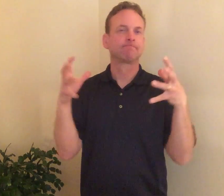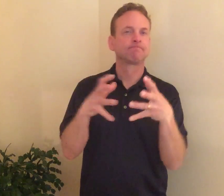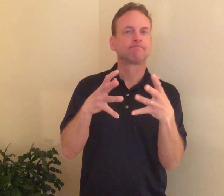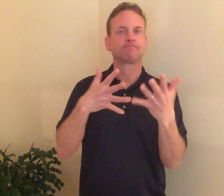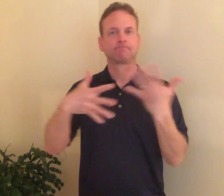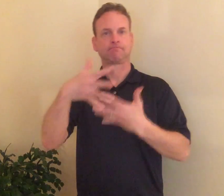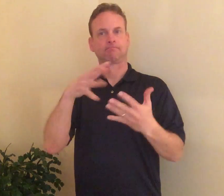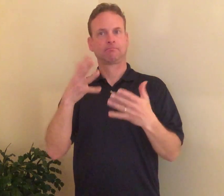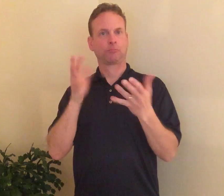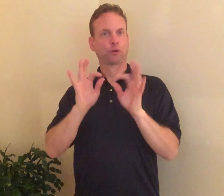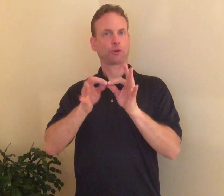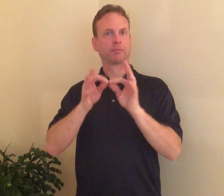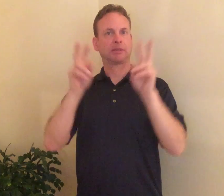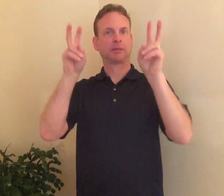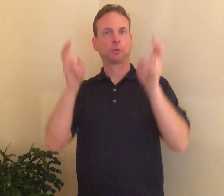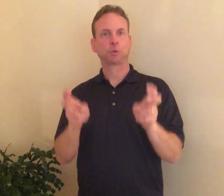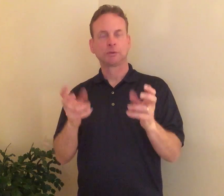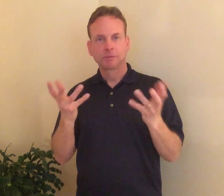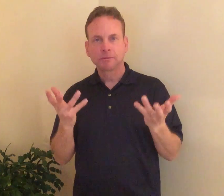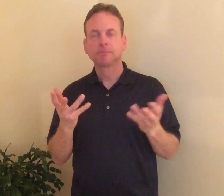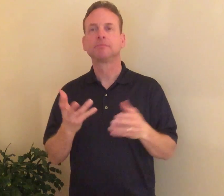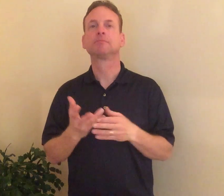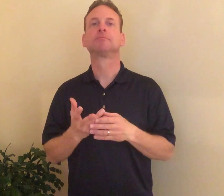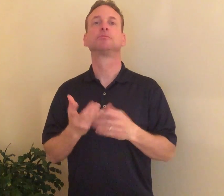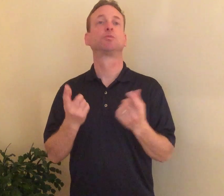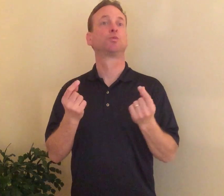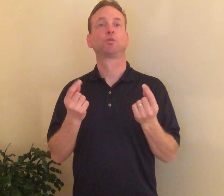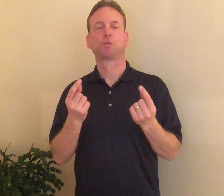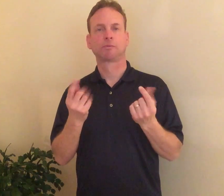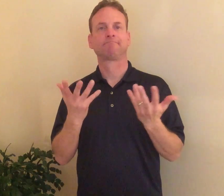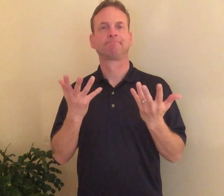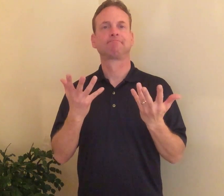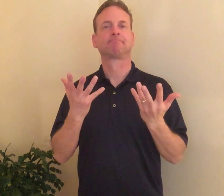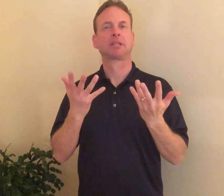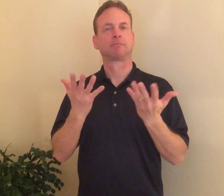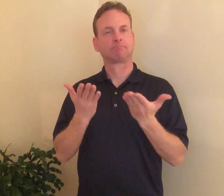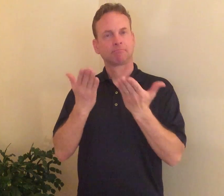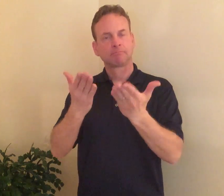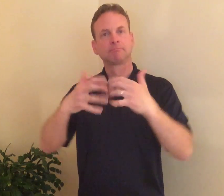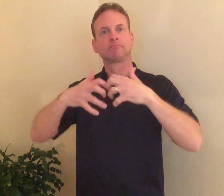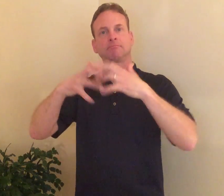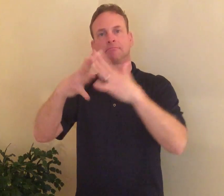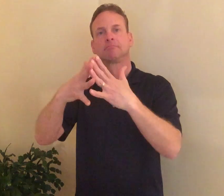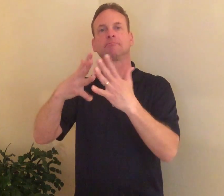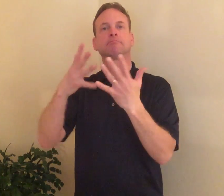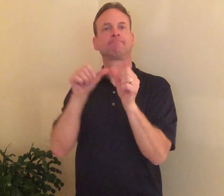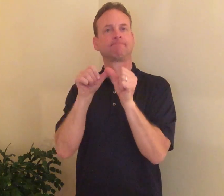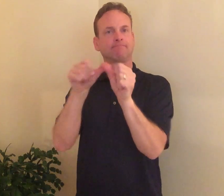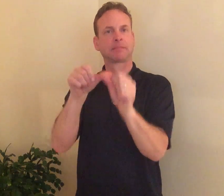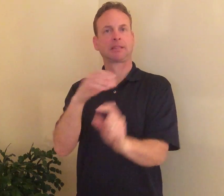on interpreter issues. In order to facilitate this, we recommend the establishment of